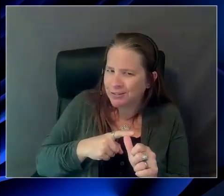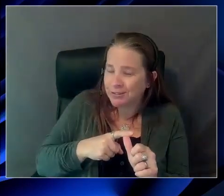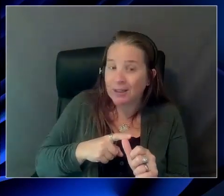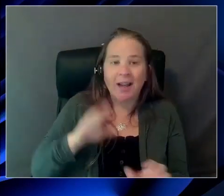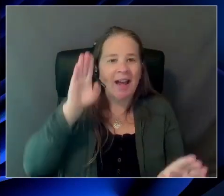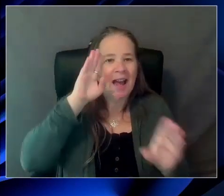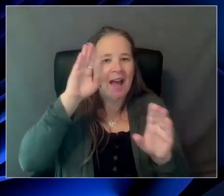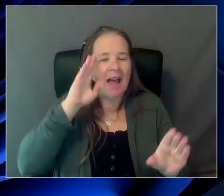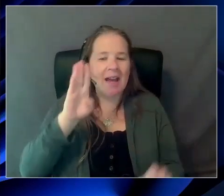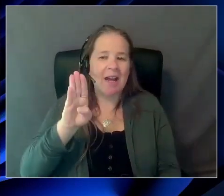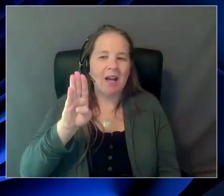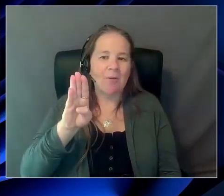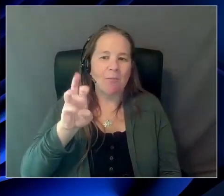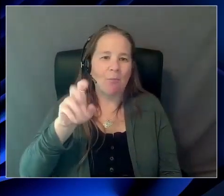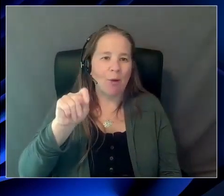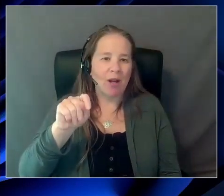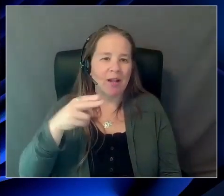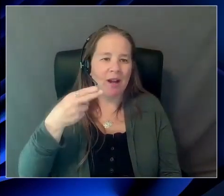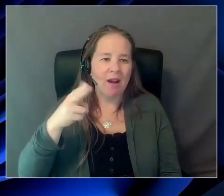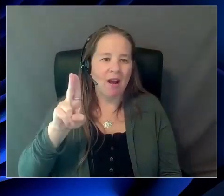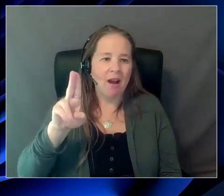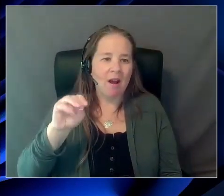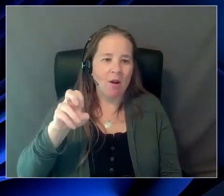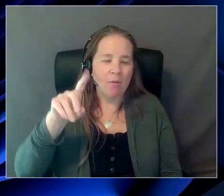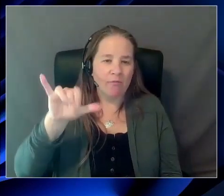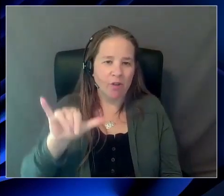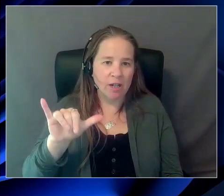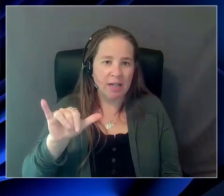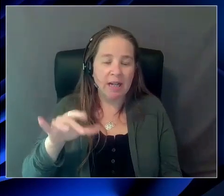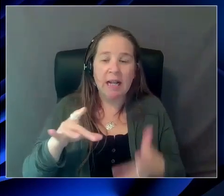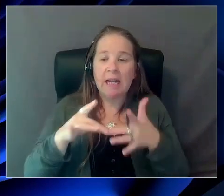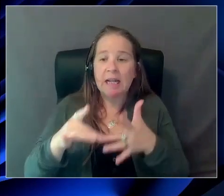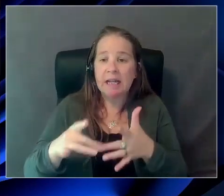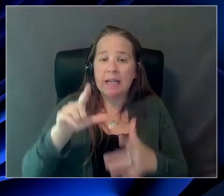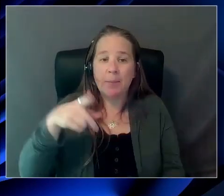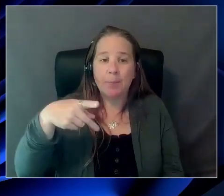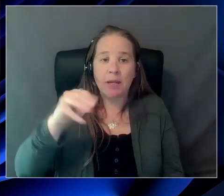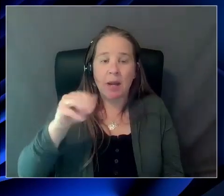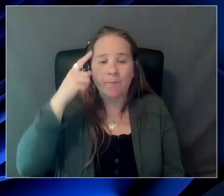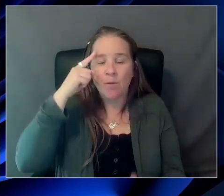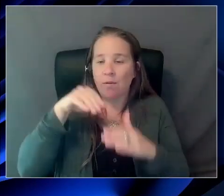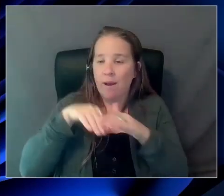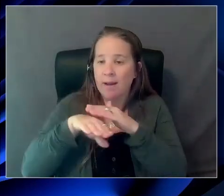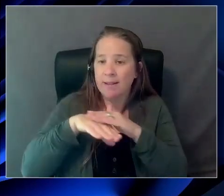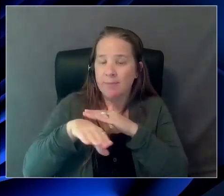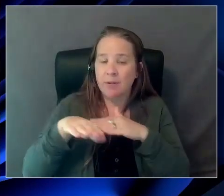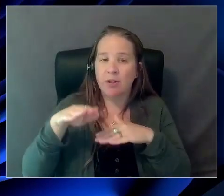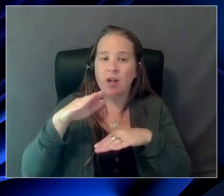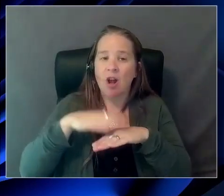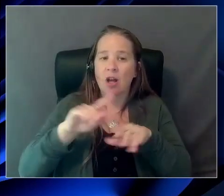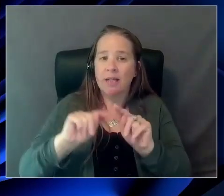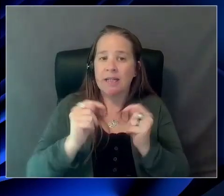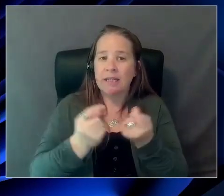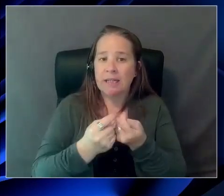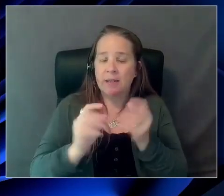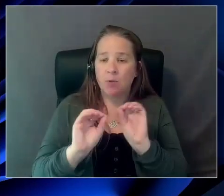I'm Brett Humphrey and I'm the lead PM for accessibility on the teams organization and we'll talk a little